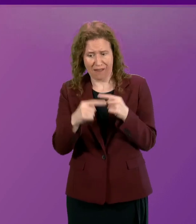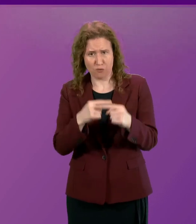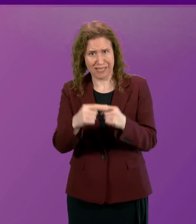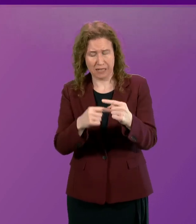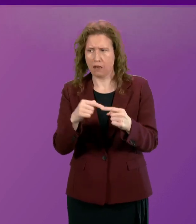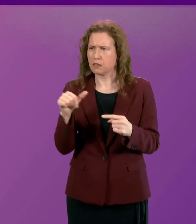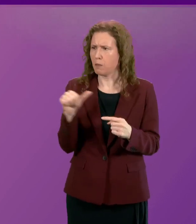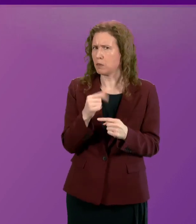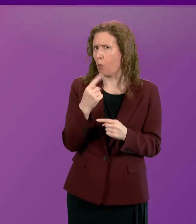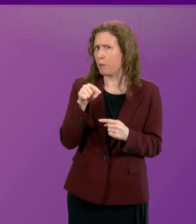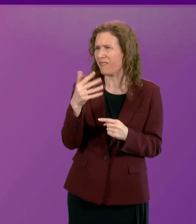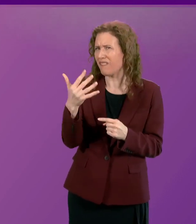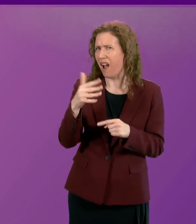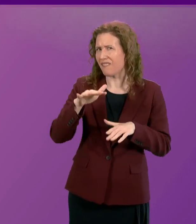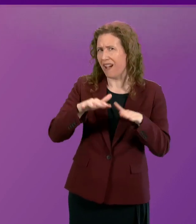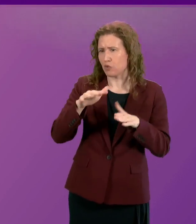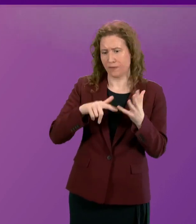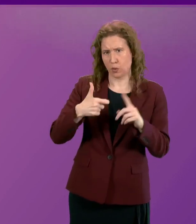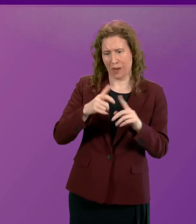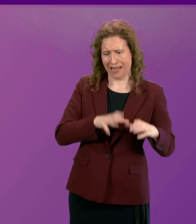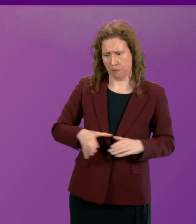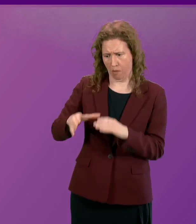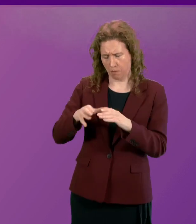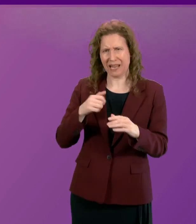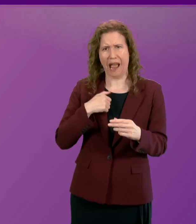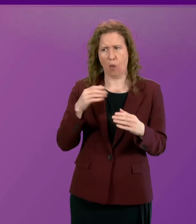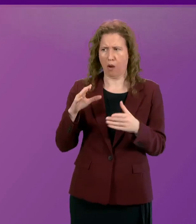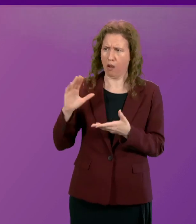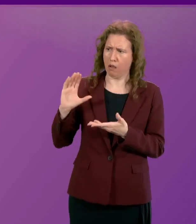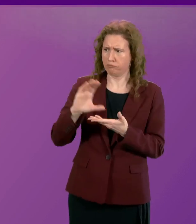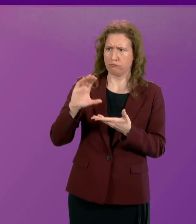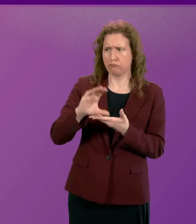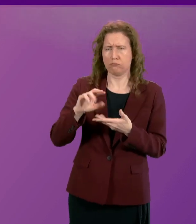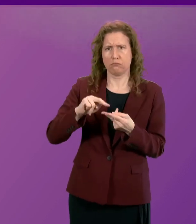1.5 per cent average for UK departments. Had our day-to-day resource funding grown